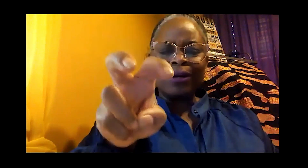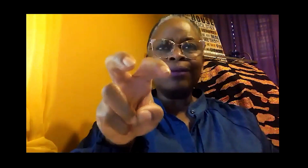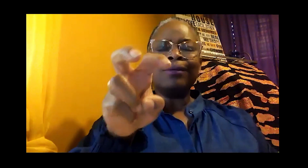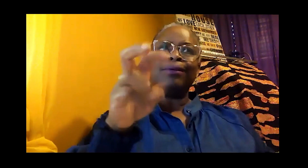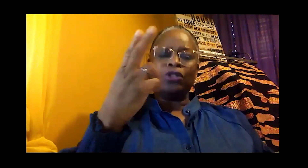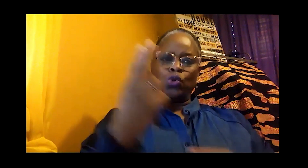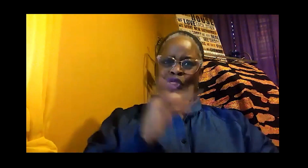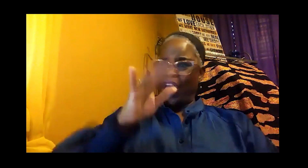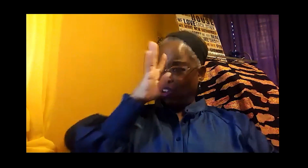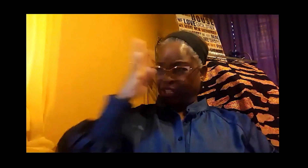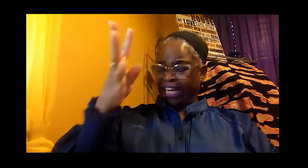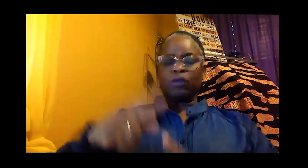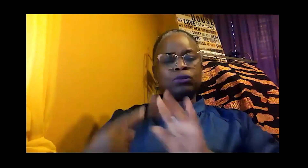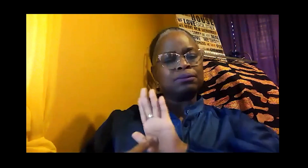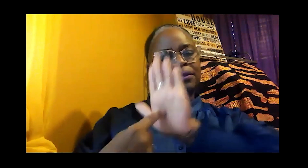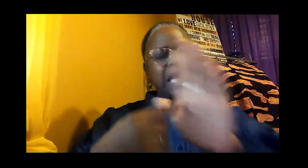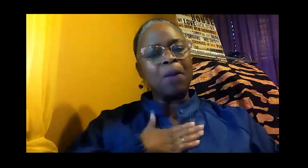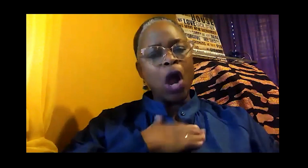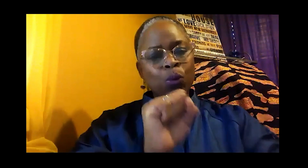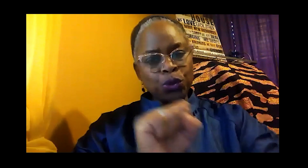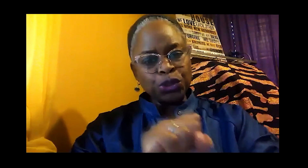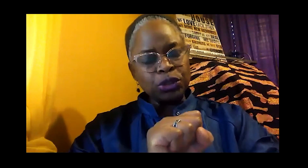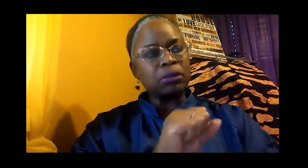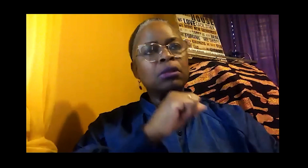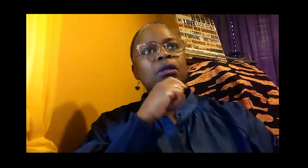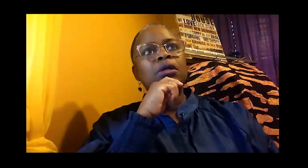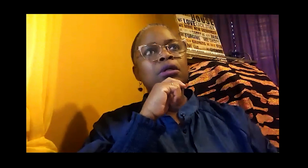This assisted me in producing and developing my own body of work.